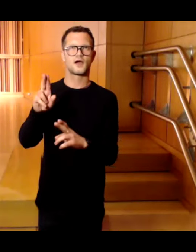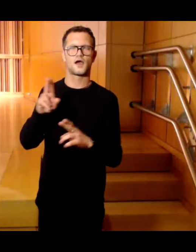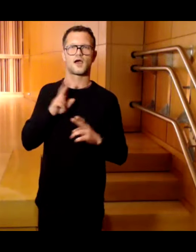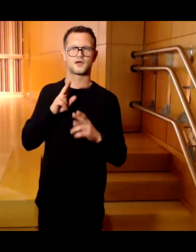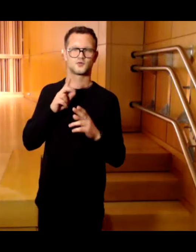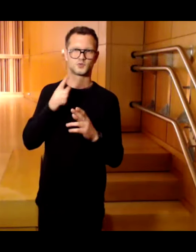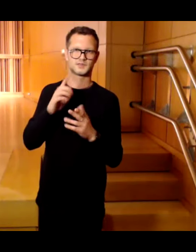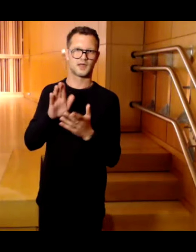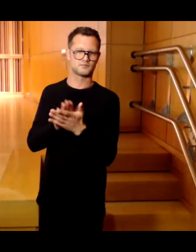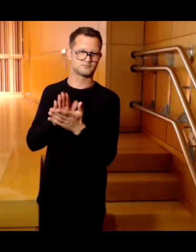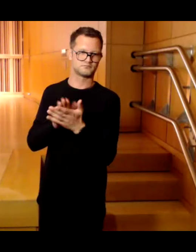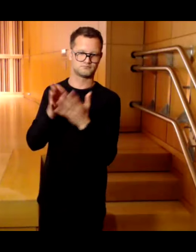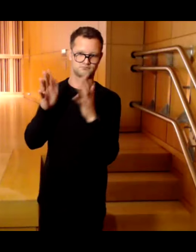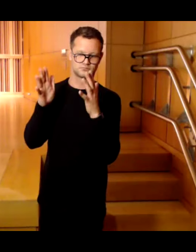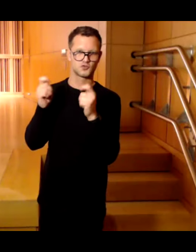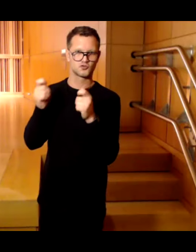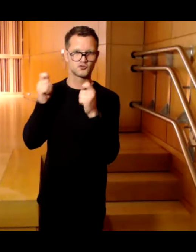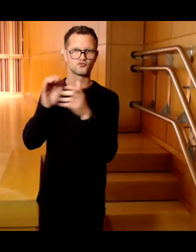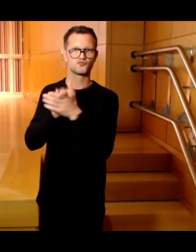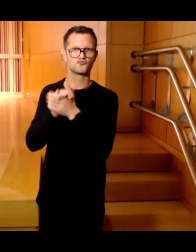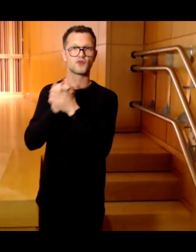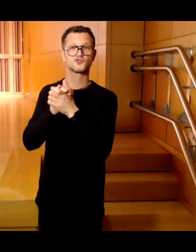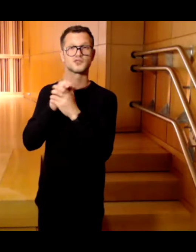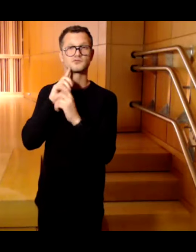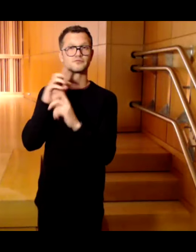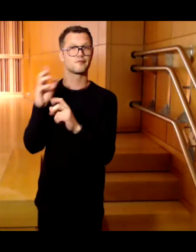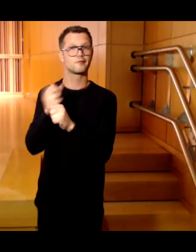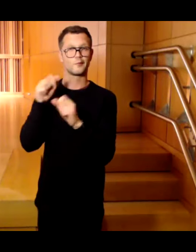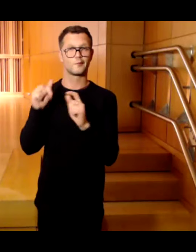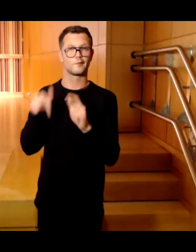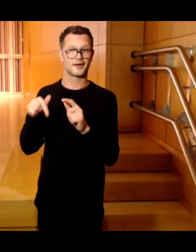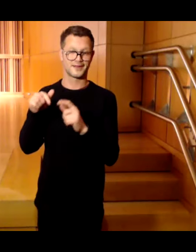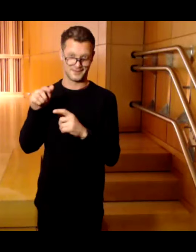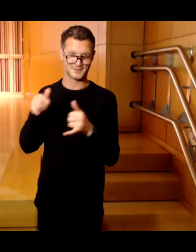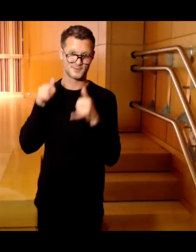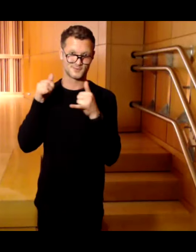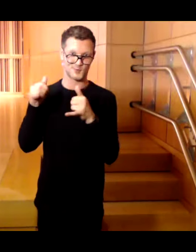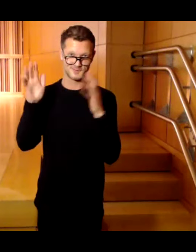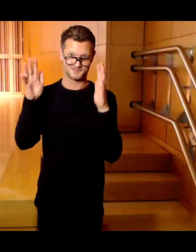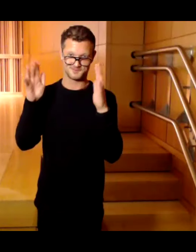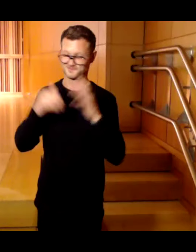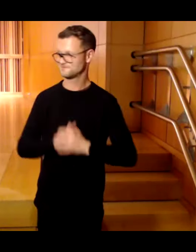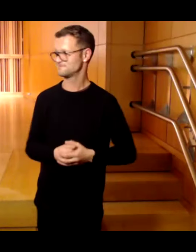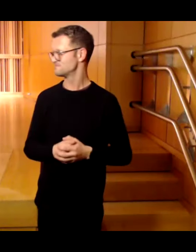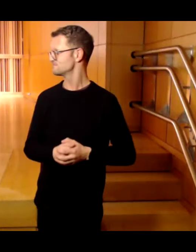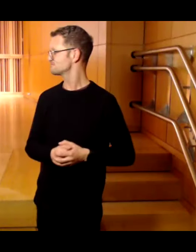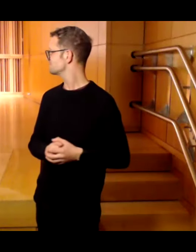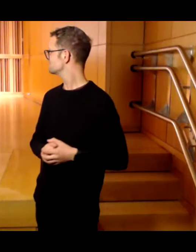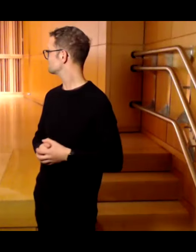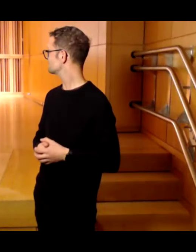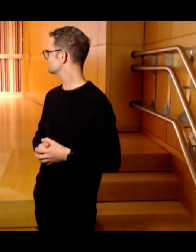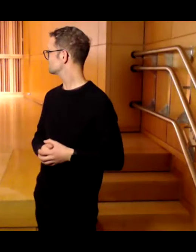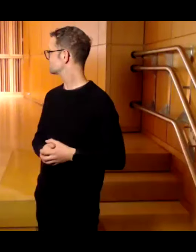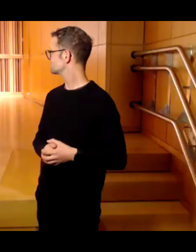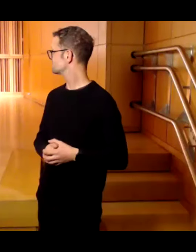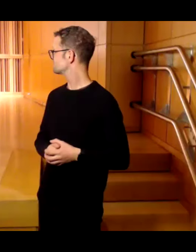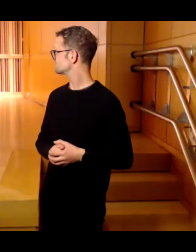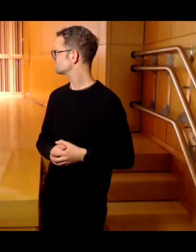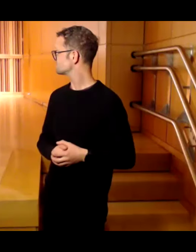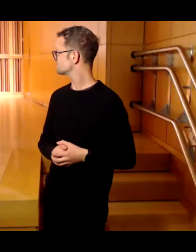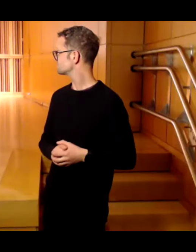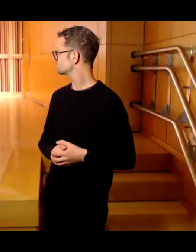Congratulations to Robert on being selected as this year's David R. Kessler Lecturer.